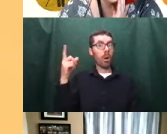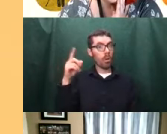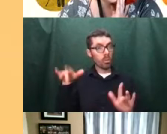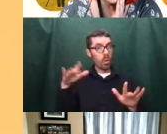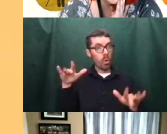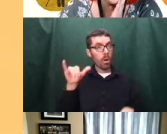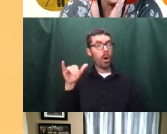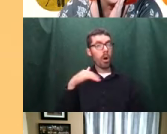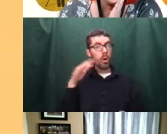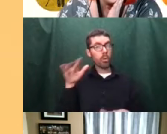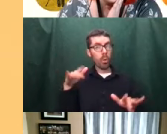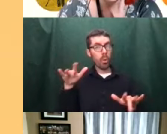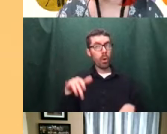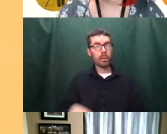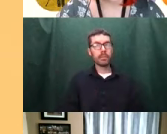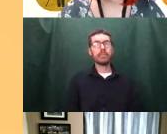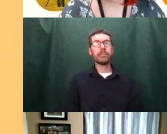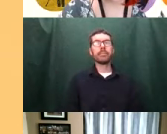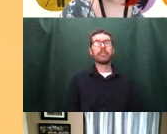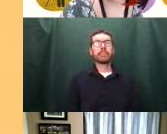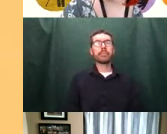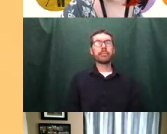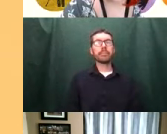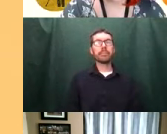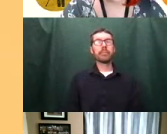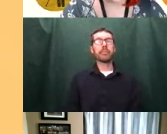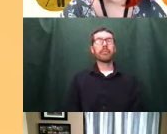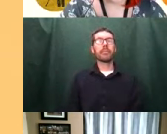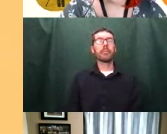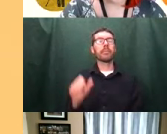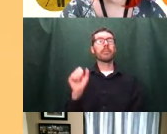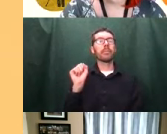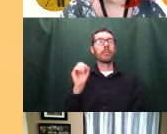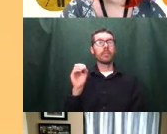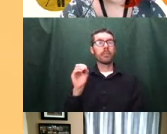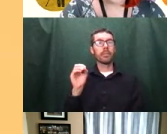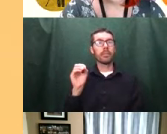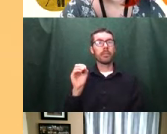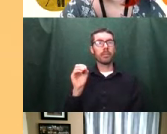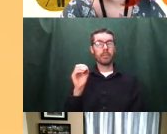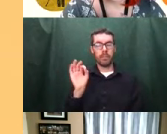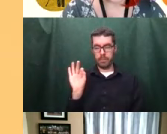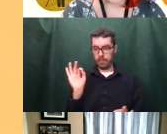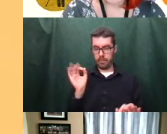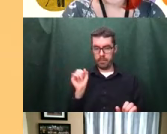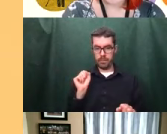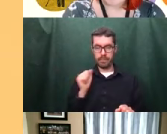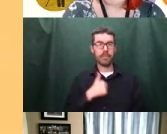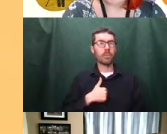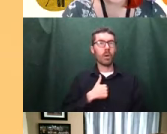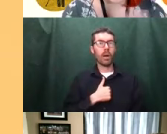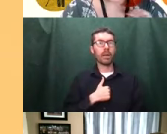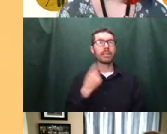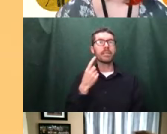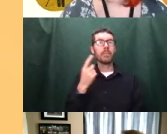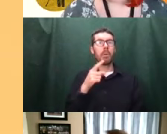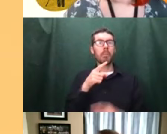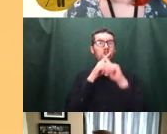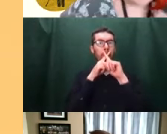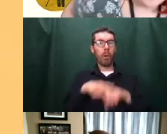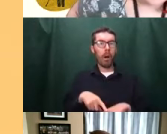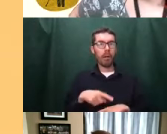Nicole: Uh, so the, um, I'm sorry, someone came off mute and I got a little thrown off.